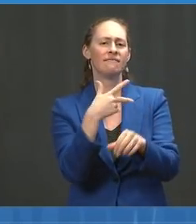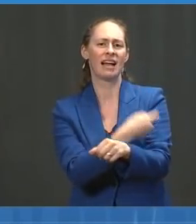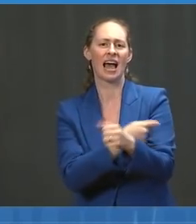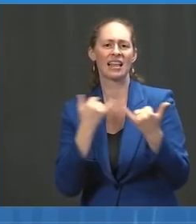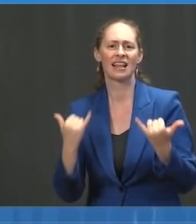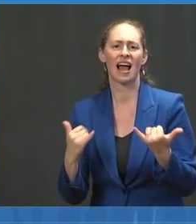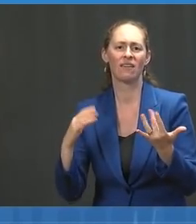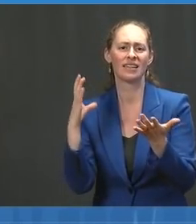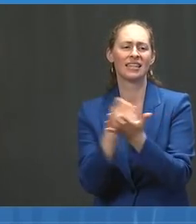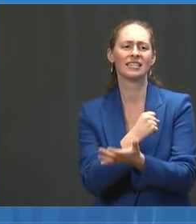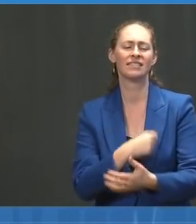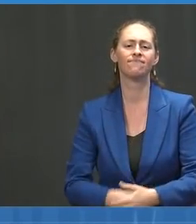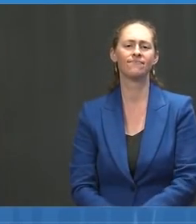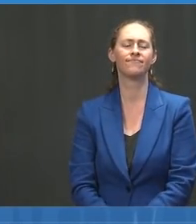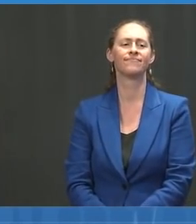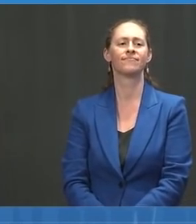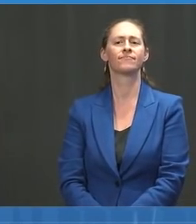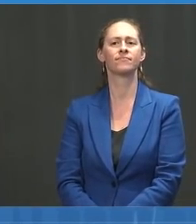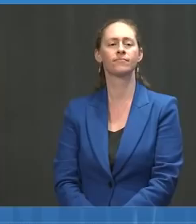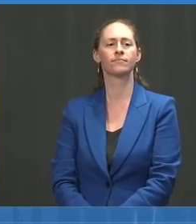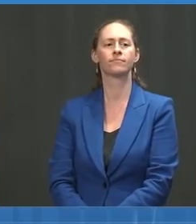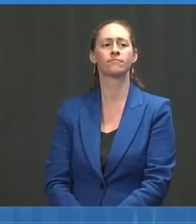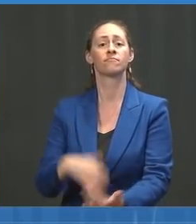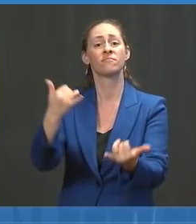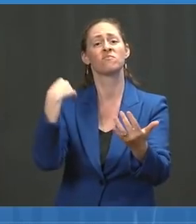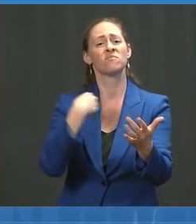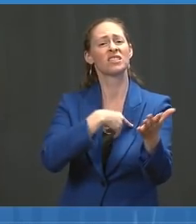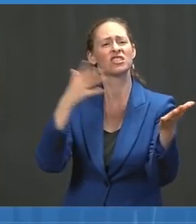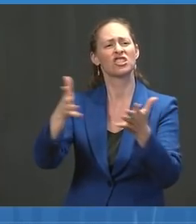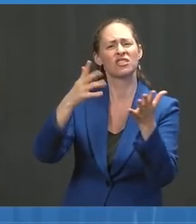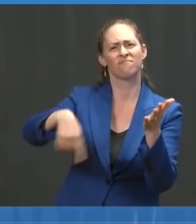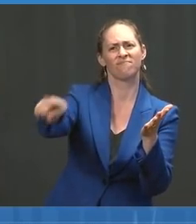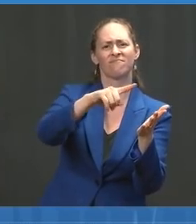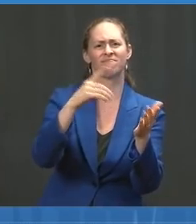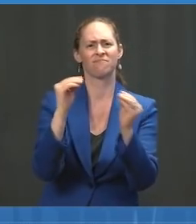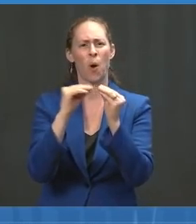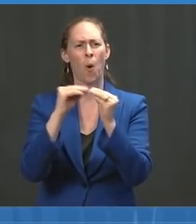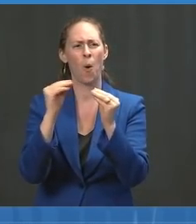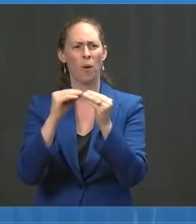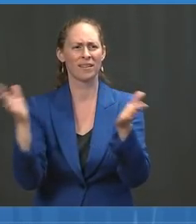We're working to encourage more vaccination, including through vaccination requirements.